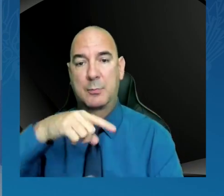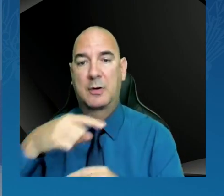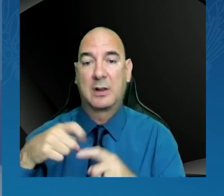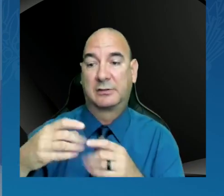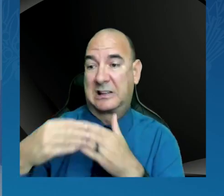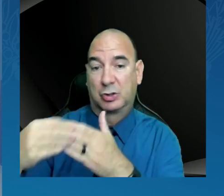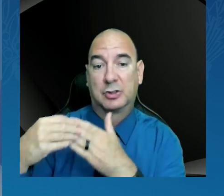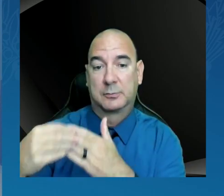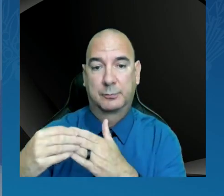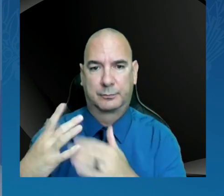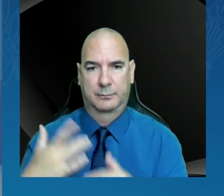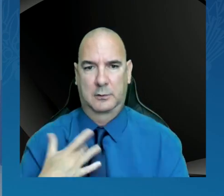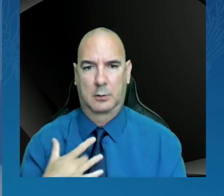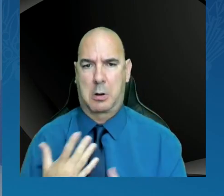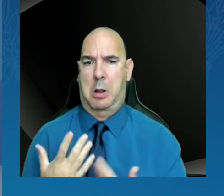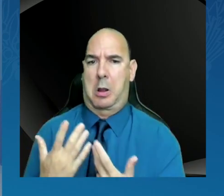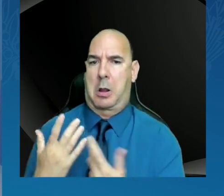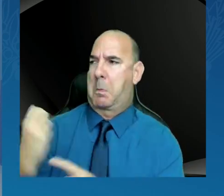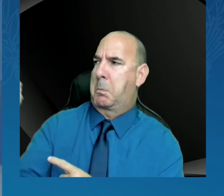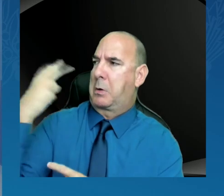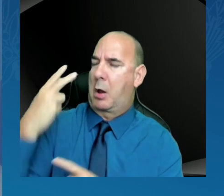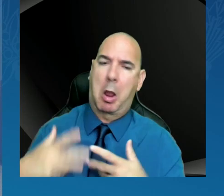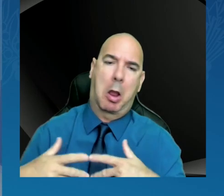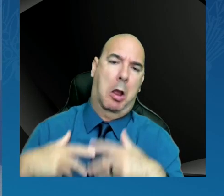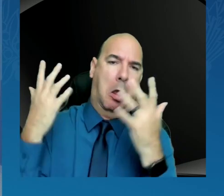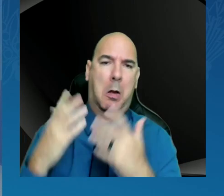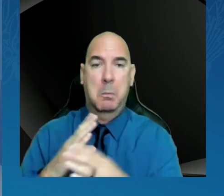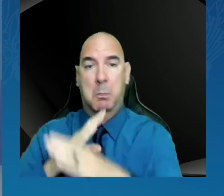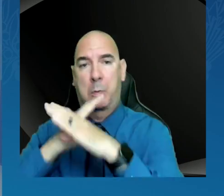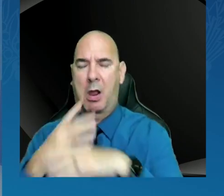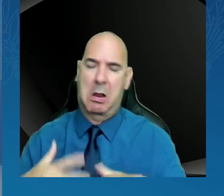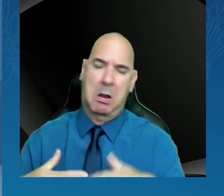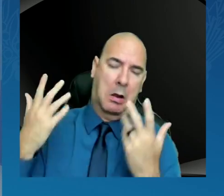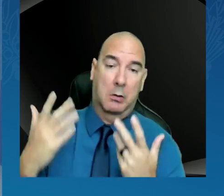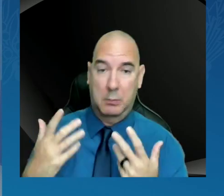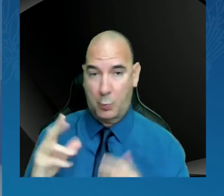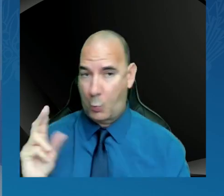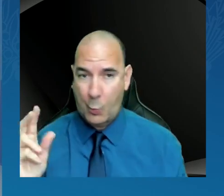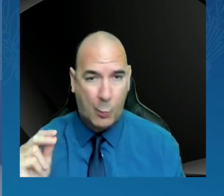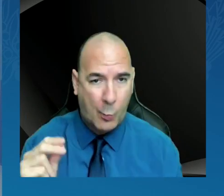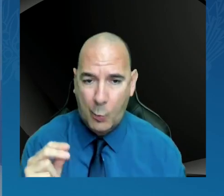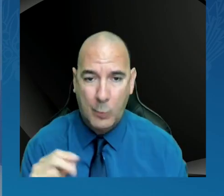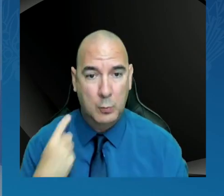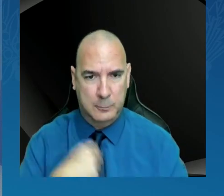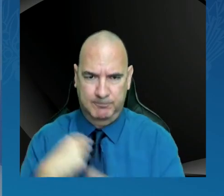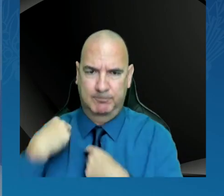From day one, President Biden and I knew that to overcome these historic economic challenges,